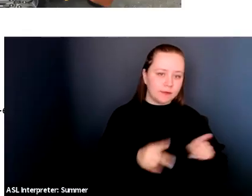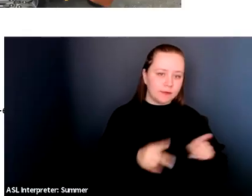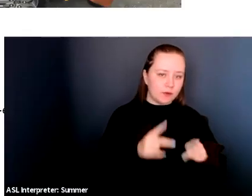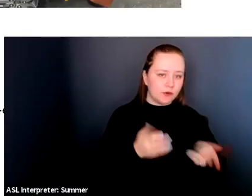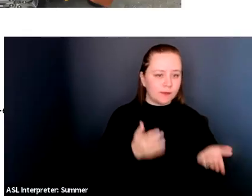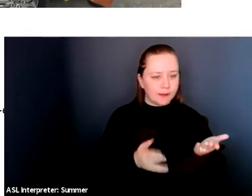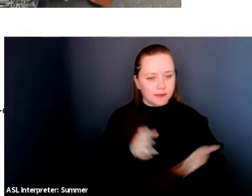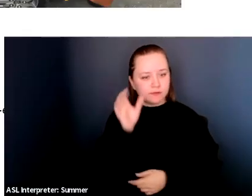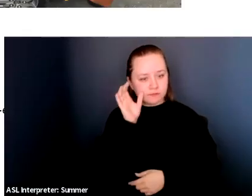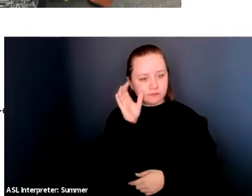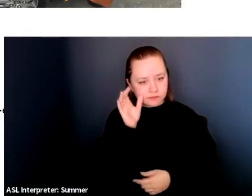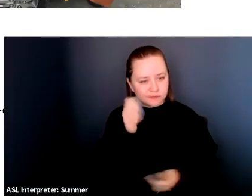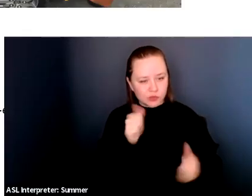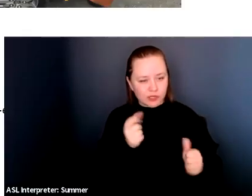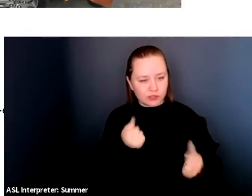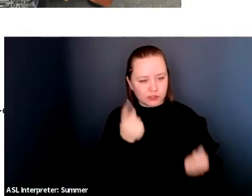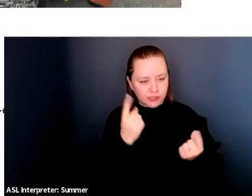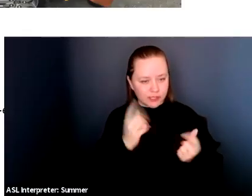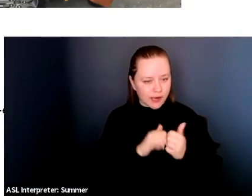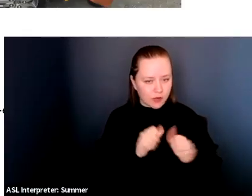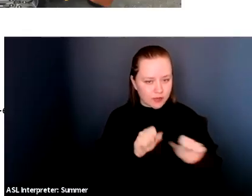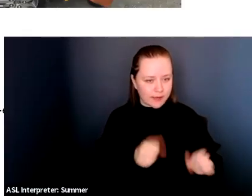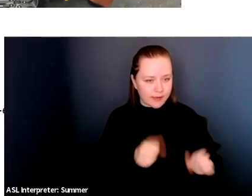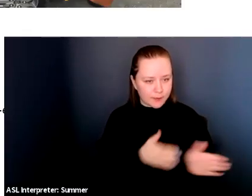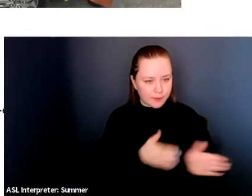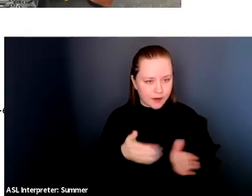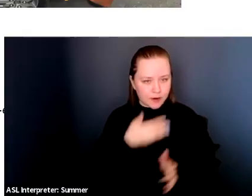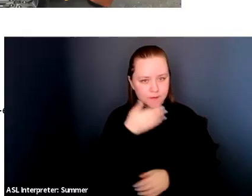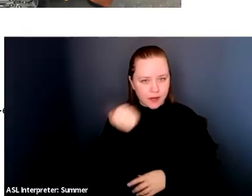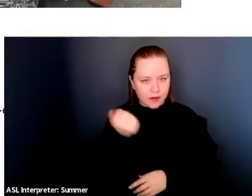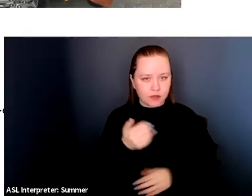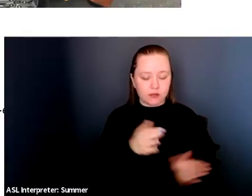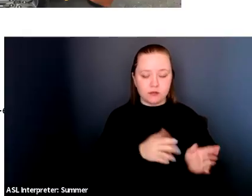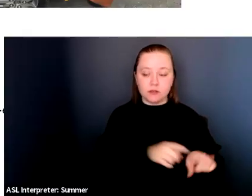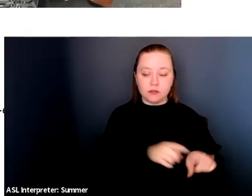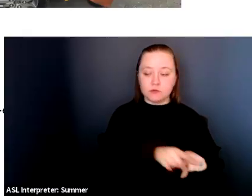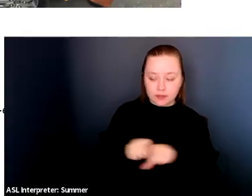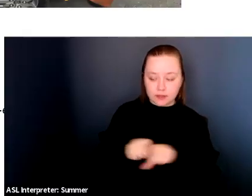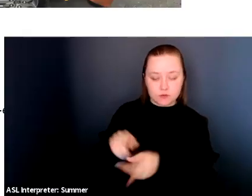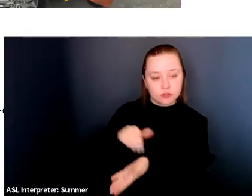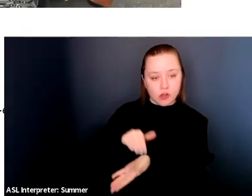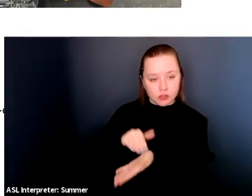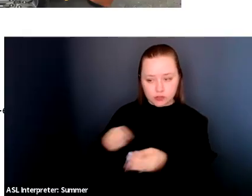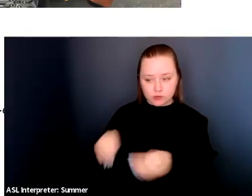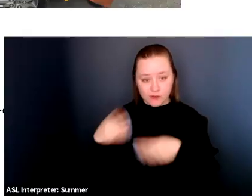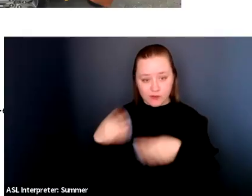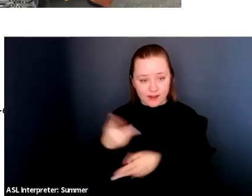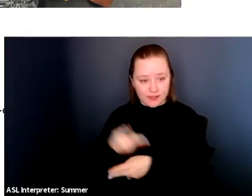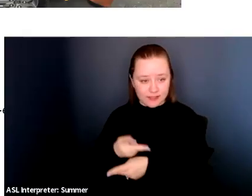little bit more about how they can best be prepared, as well as providers for these individuals and how we can do a better job.